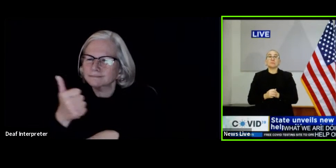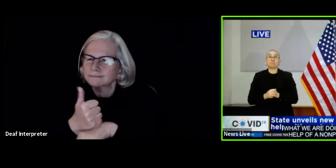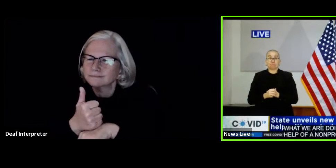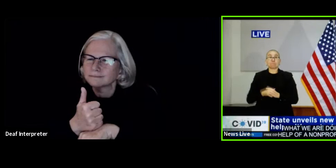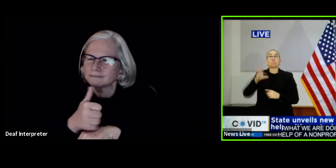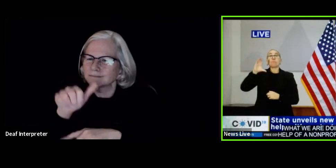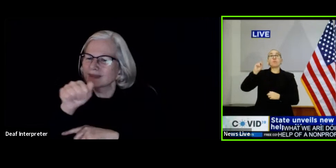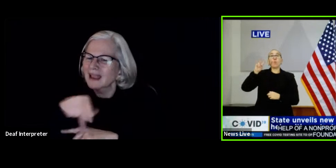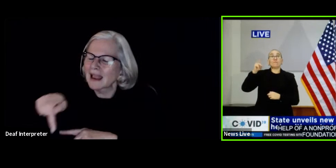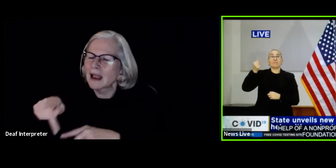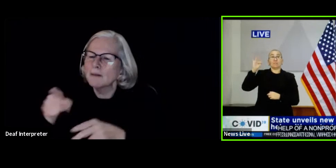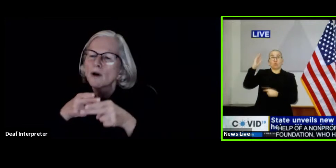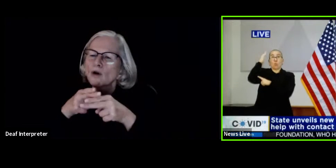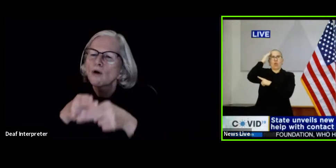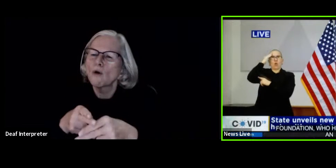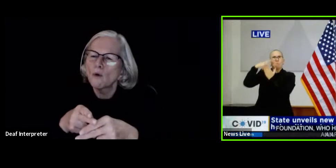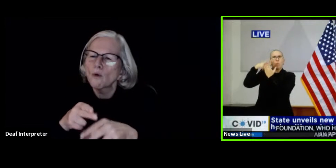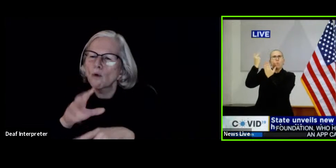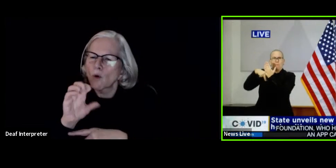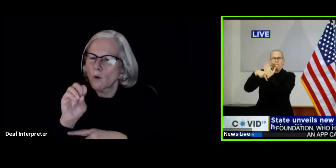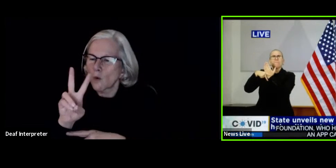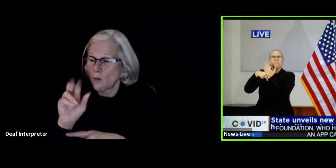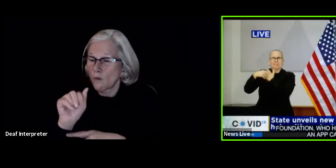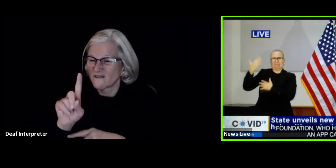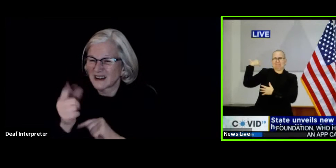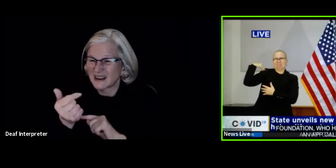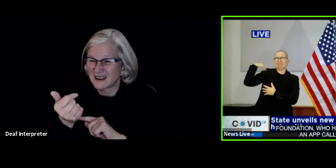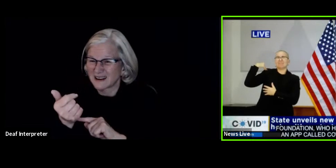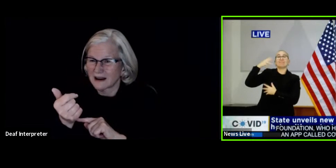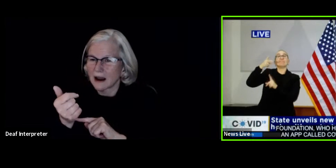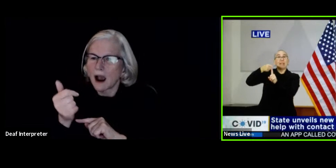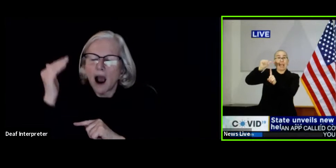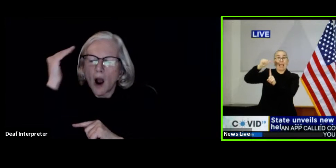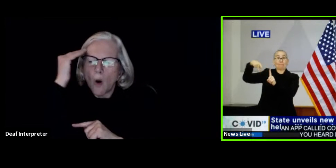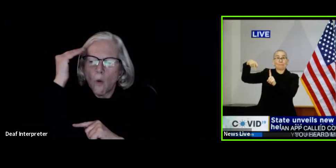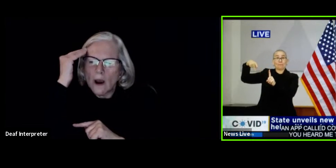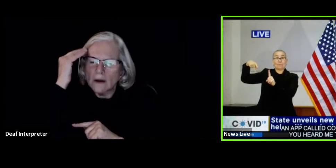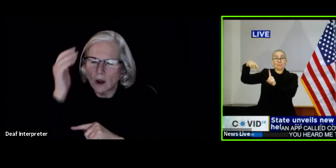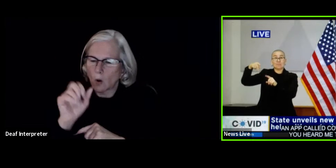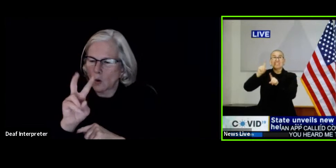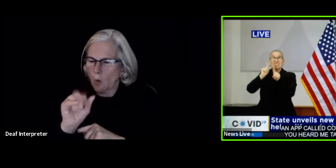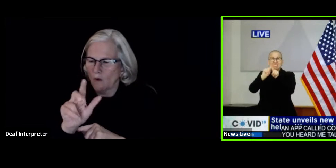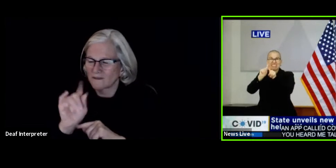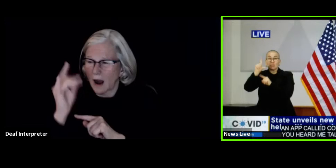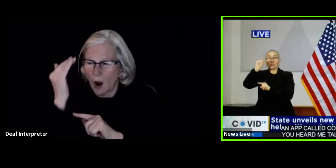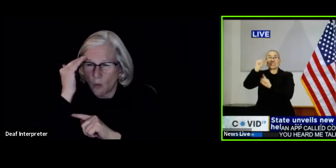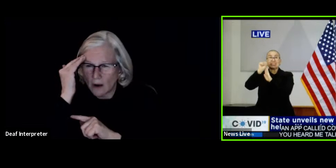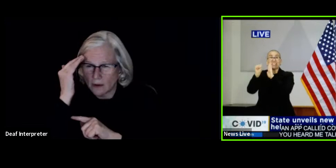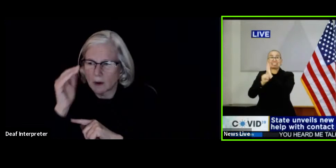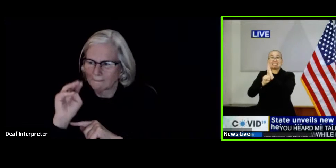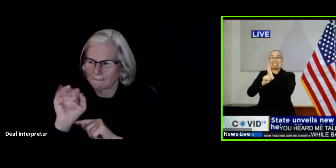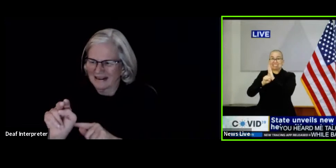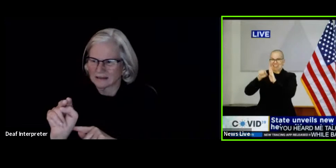IT'S BEING USED BY ABOUT 20 STATES NOW AND WHAT THIS DOES, AND I HAVE DONE IT, IT IS PAINLESS, IT IS FREE.